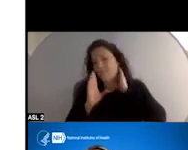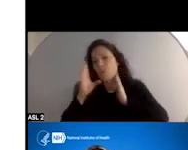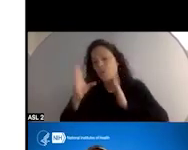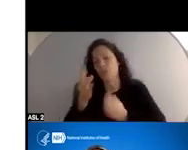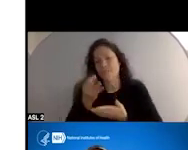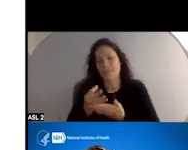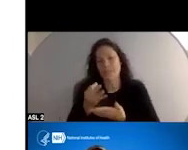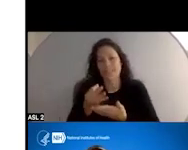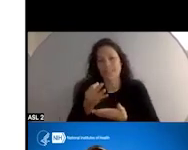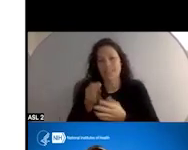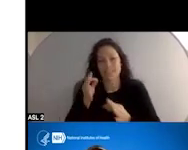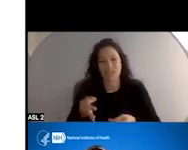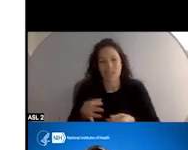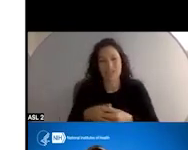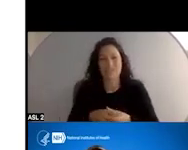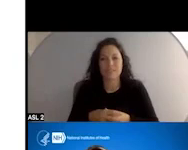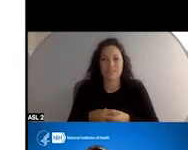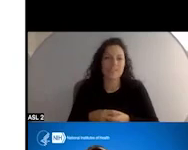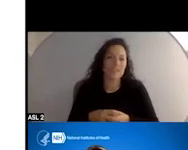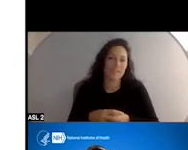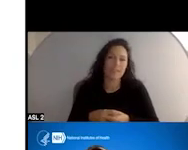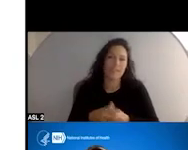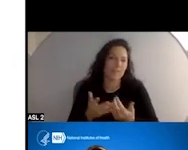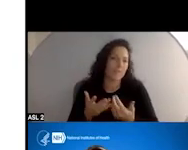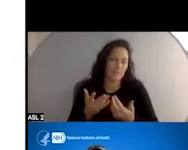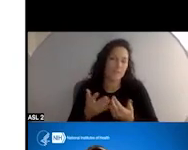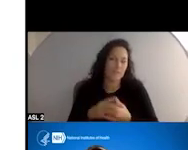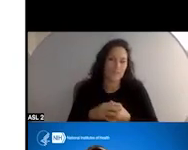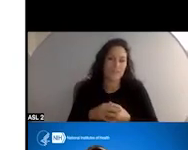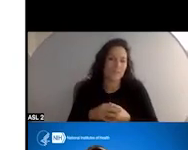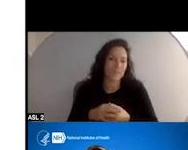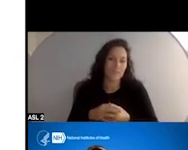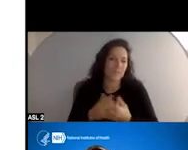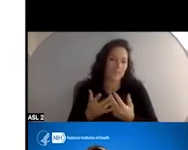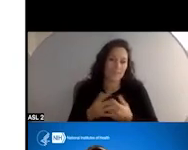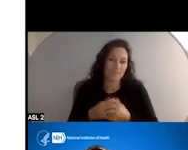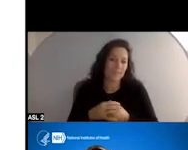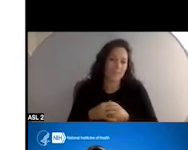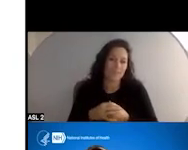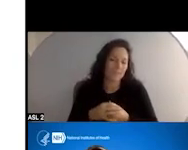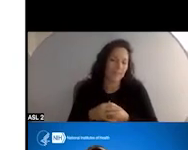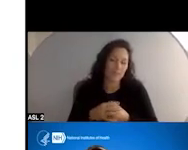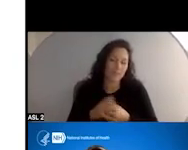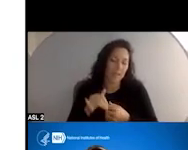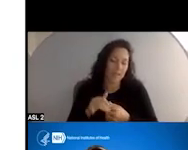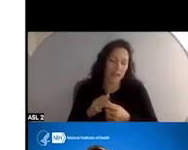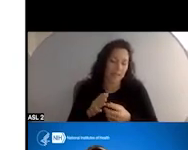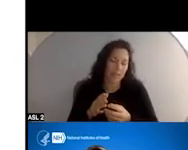and so that's the main thing to look out for.